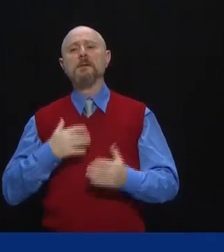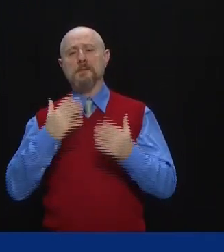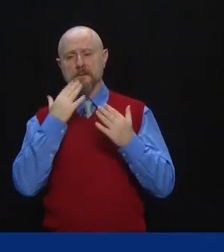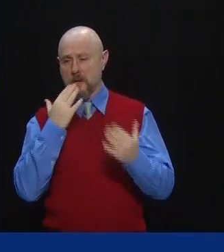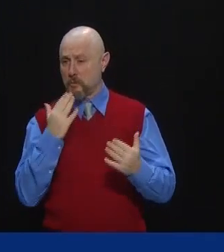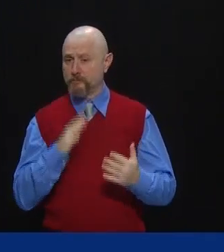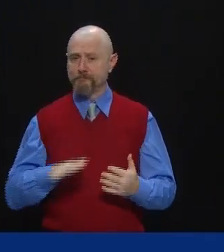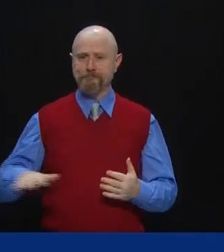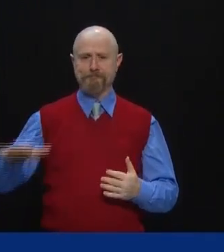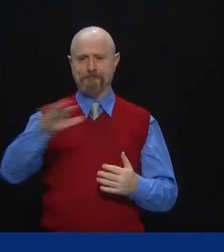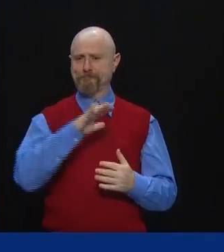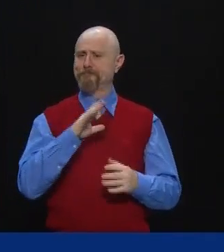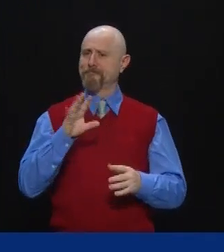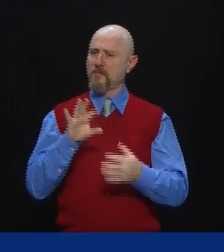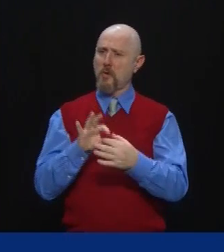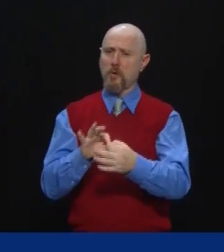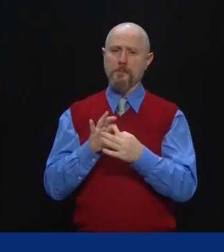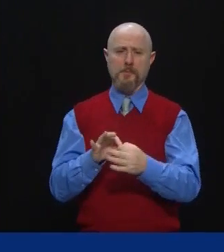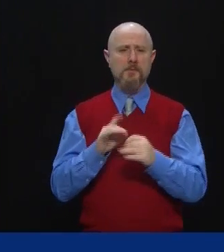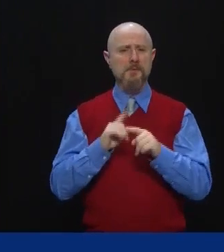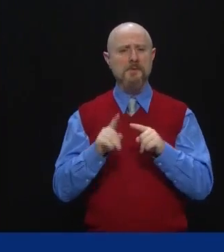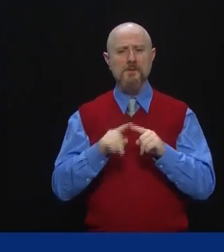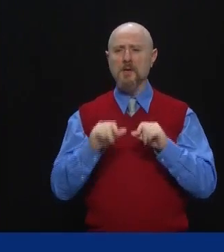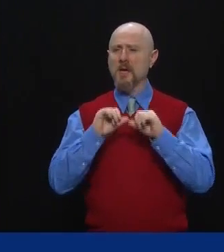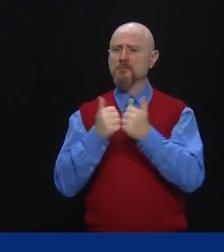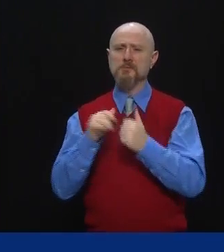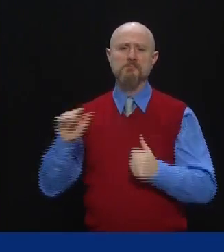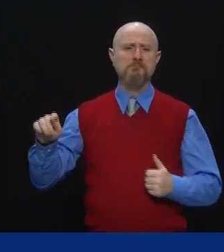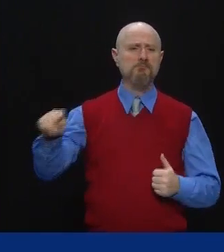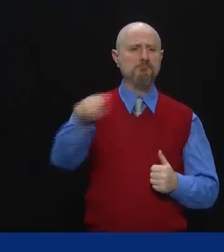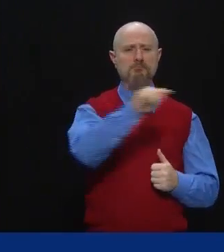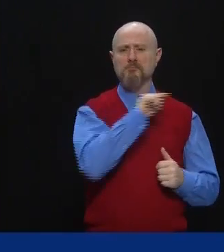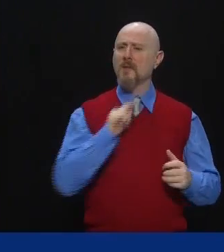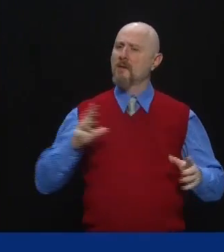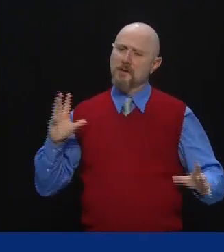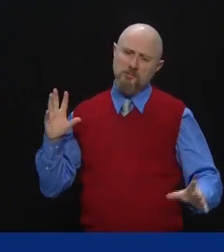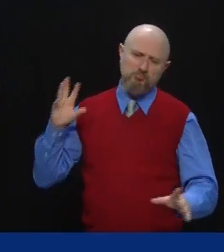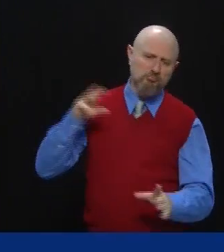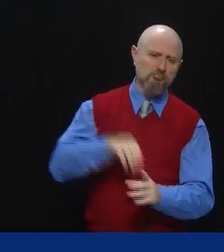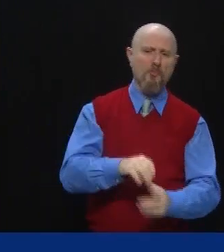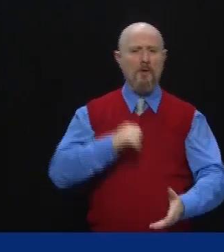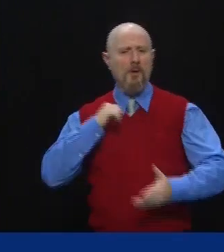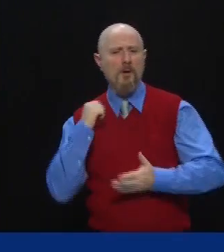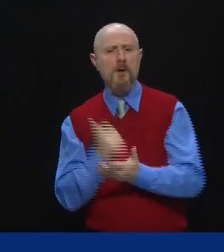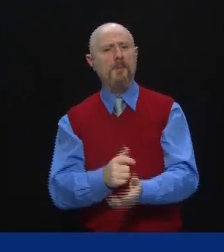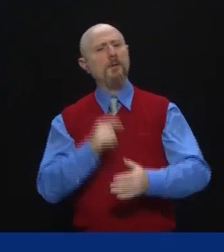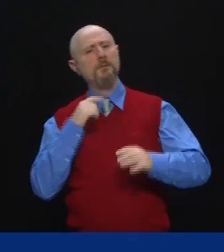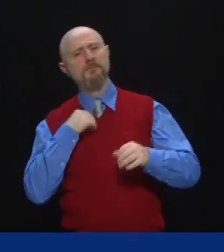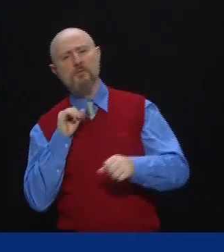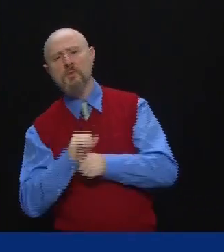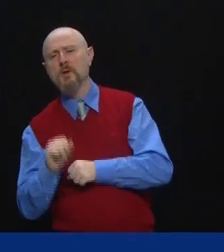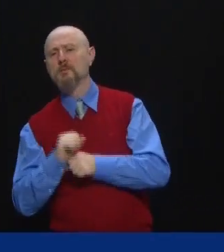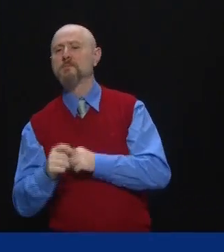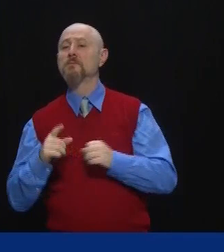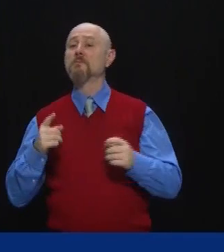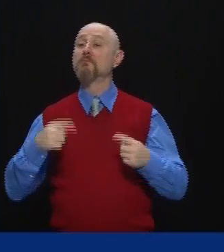THANK YOU, GOVERNOR. THANK YOU, KATHERINE. AND INDIVIDUALS FROM MANY AGENCY ACE CROSS THE STATE WHO ARE STEPPING UP HELPING ASSIST IN